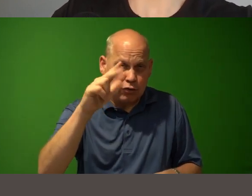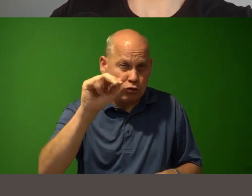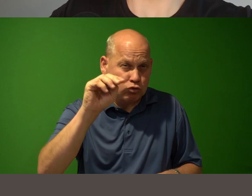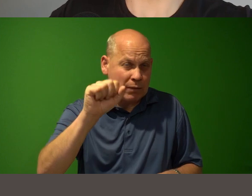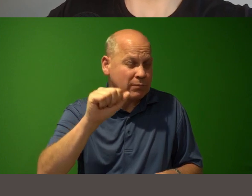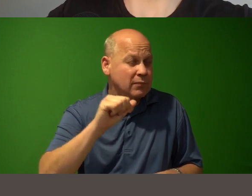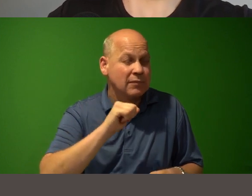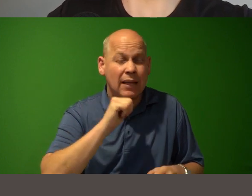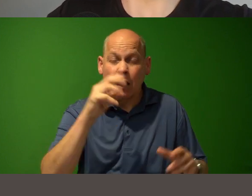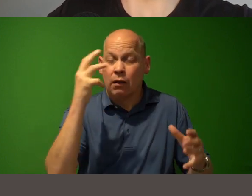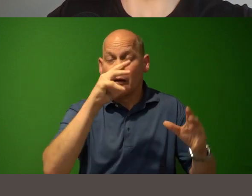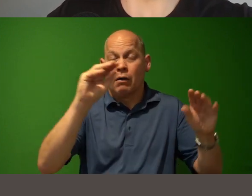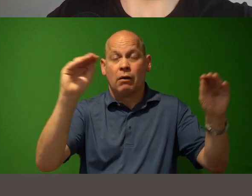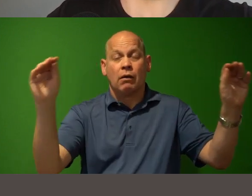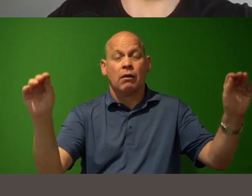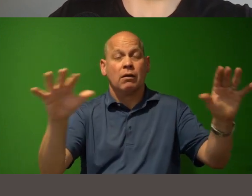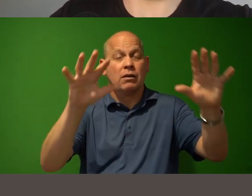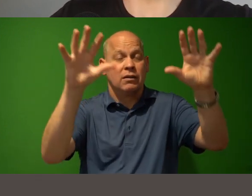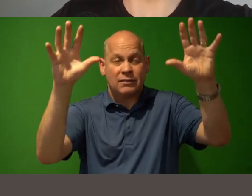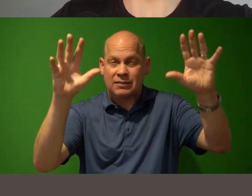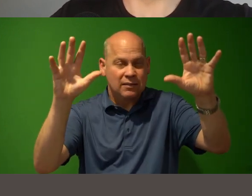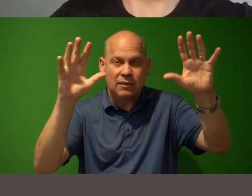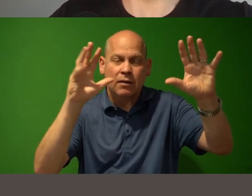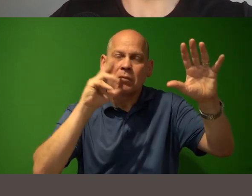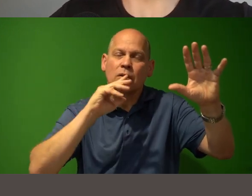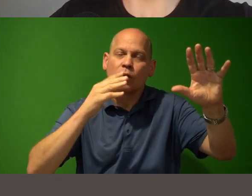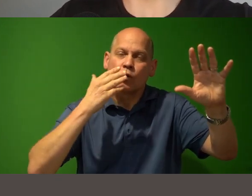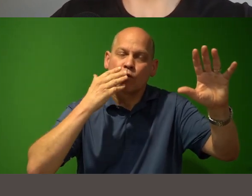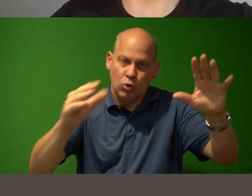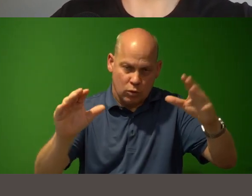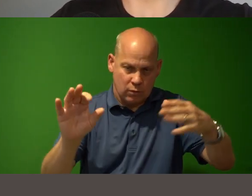necessarily masterpieces and virtuoso diagrams, but good functional diagrams.